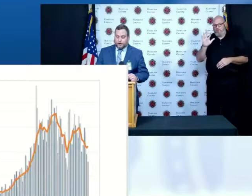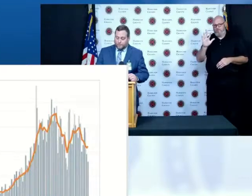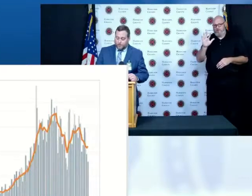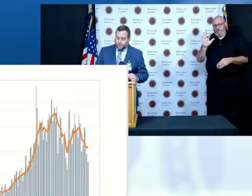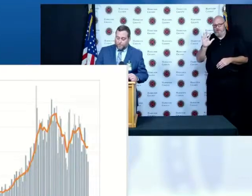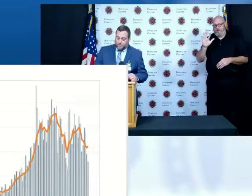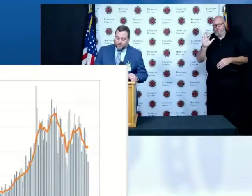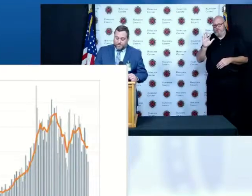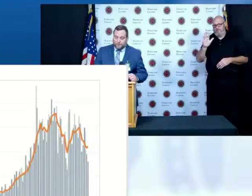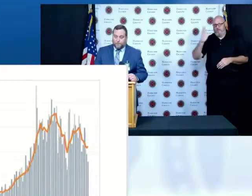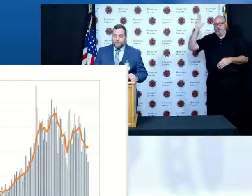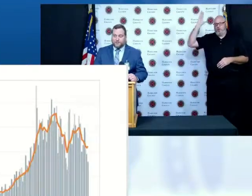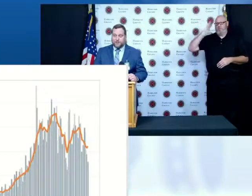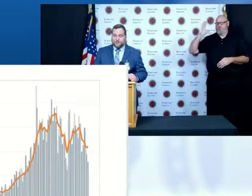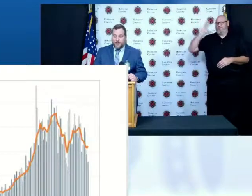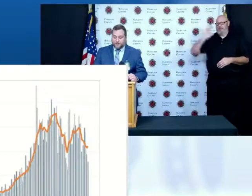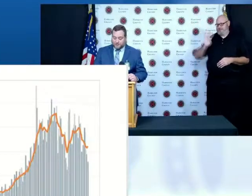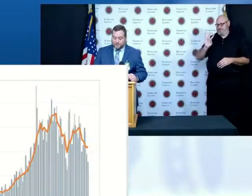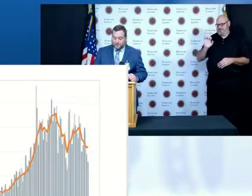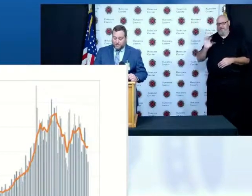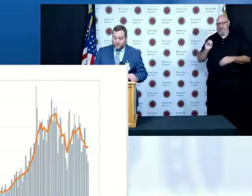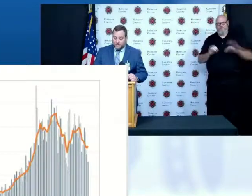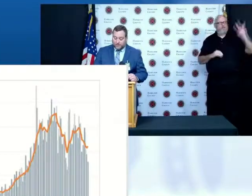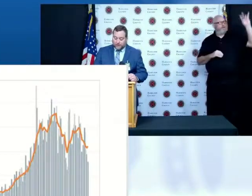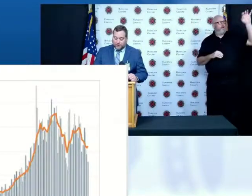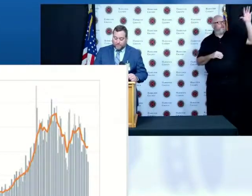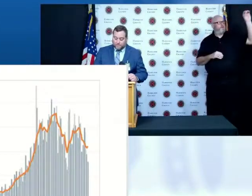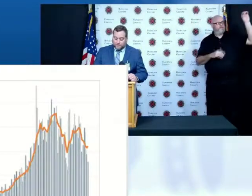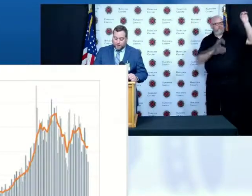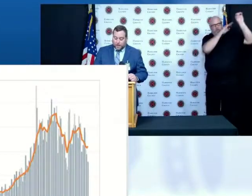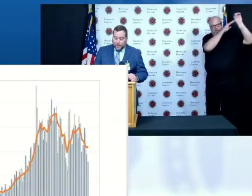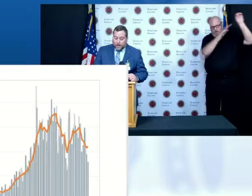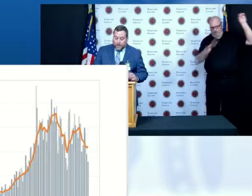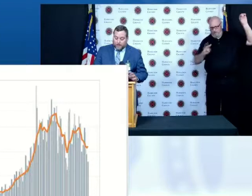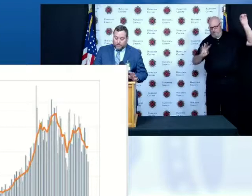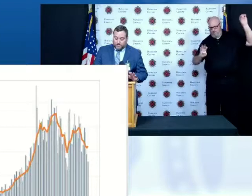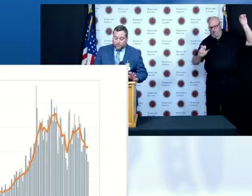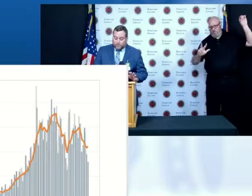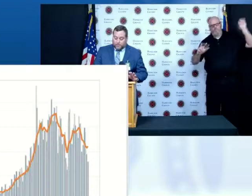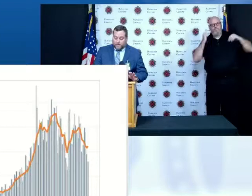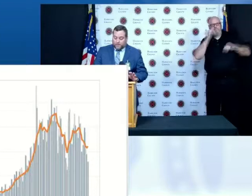we are hoping to continue to see these cases continue to decline I continue to remind folks